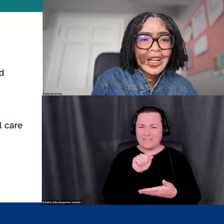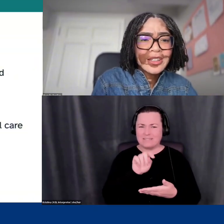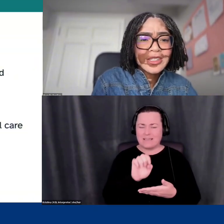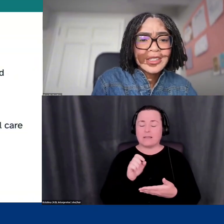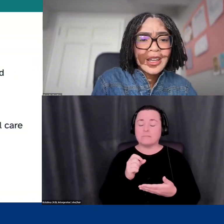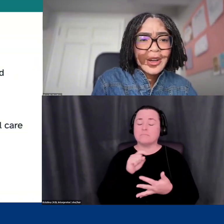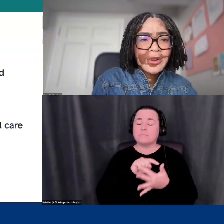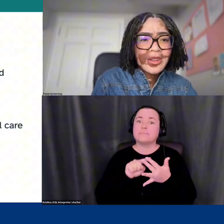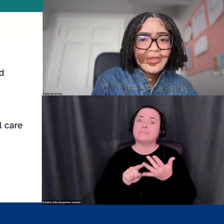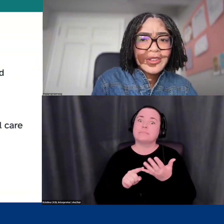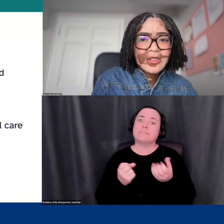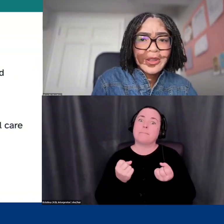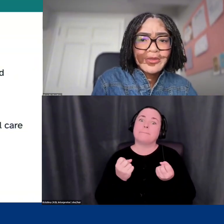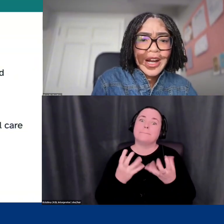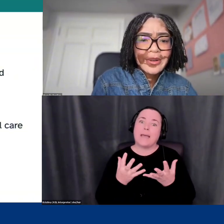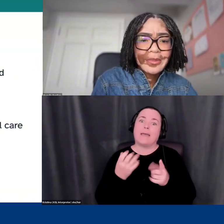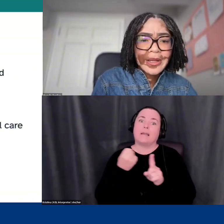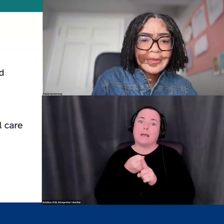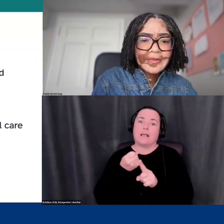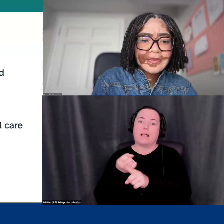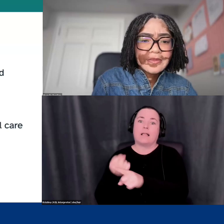of challenges within the physical environment. There